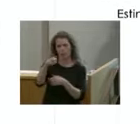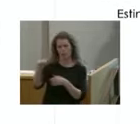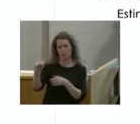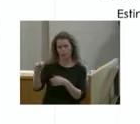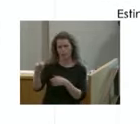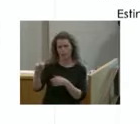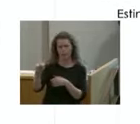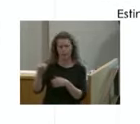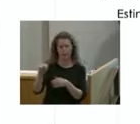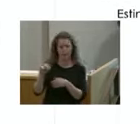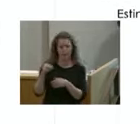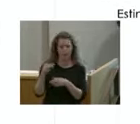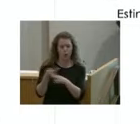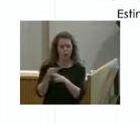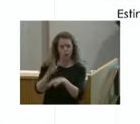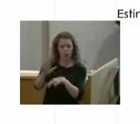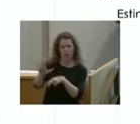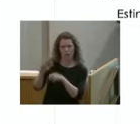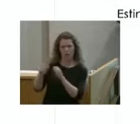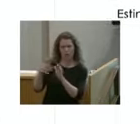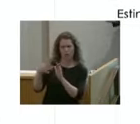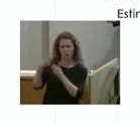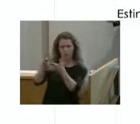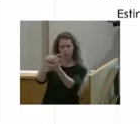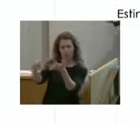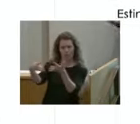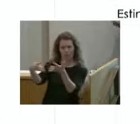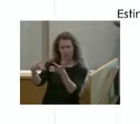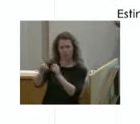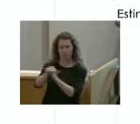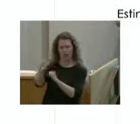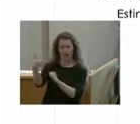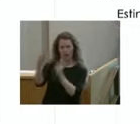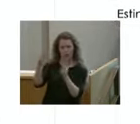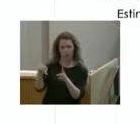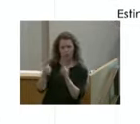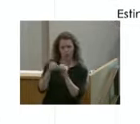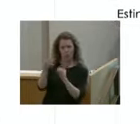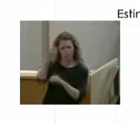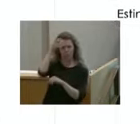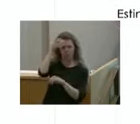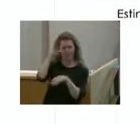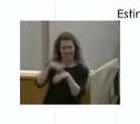reasons, someone much smarter than me, our epidemiologist could, could go on and on